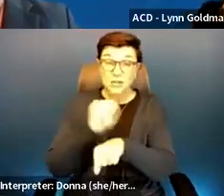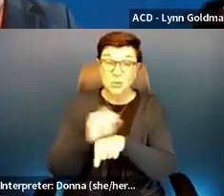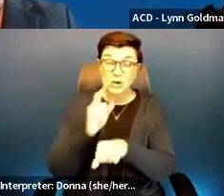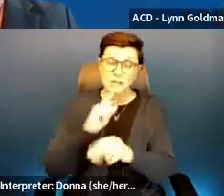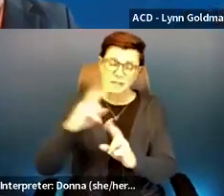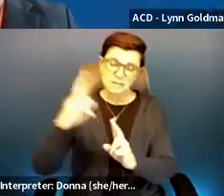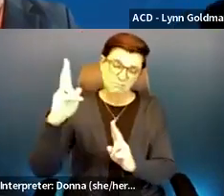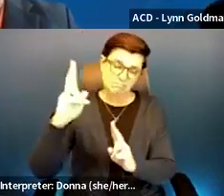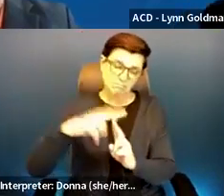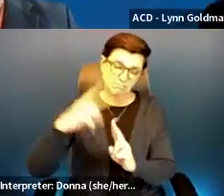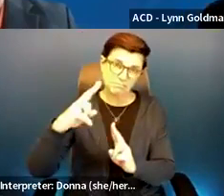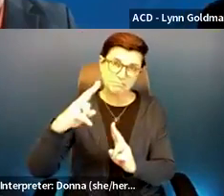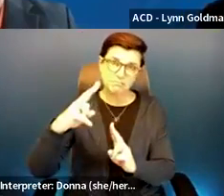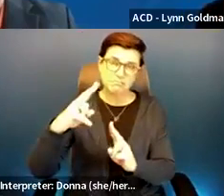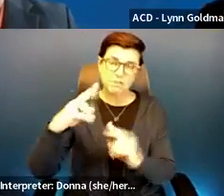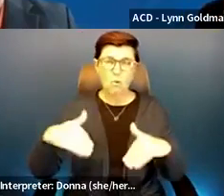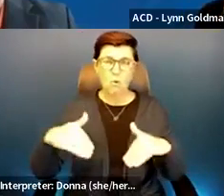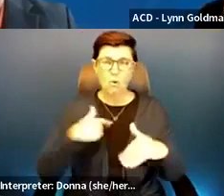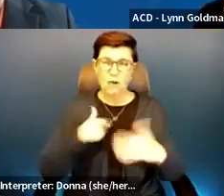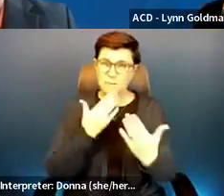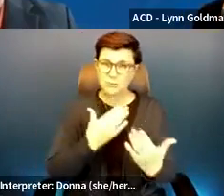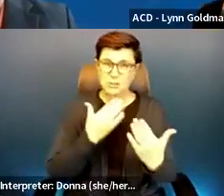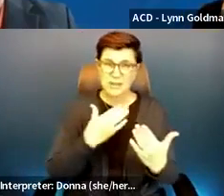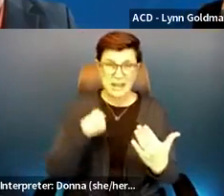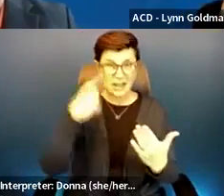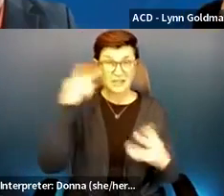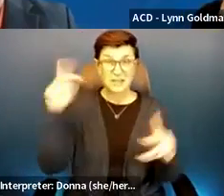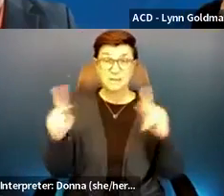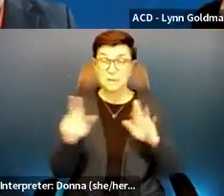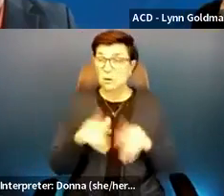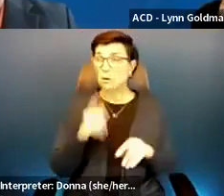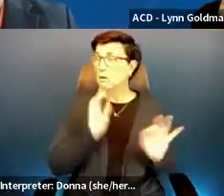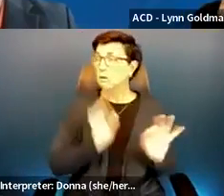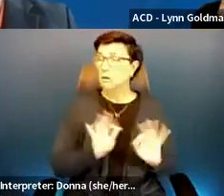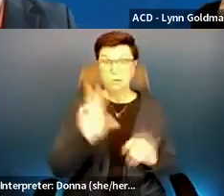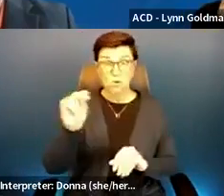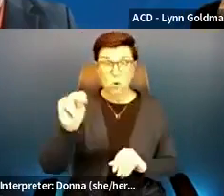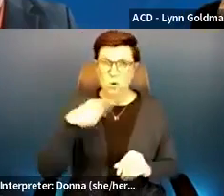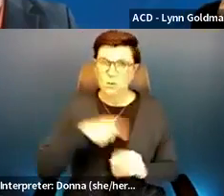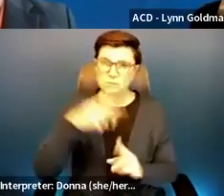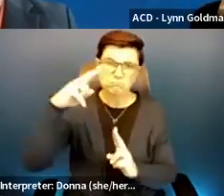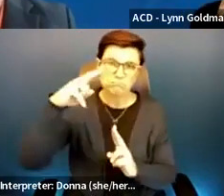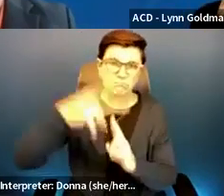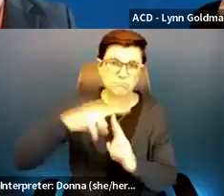And so we're doing work in Kyiv right now and reestablishing our office in Kyiv.